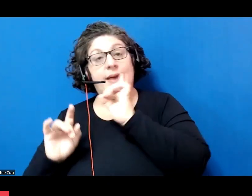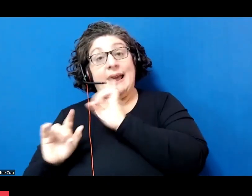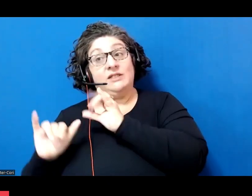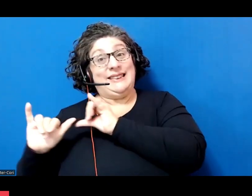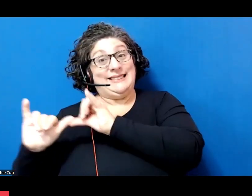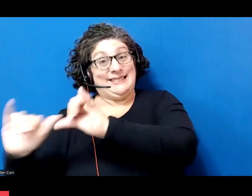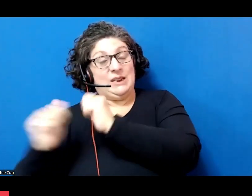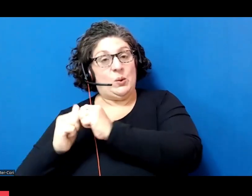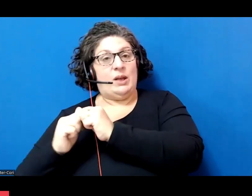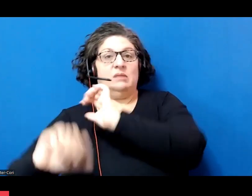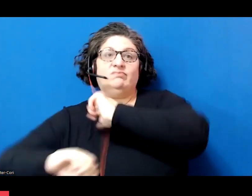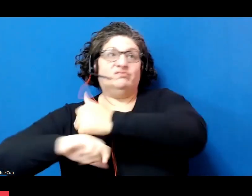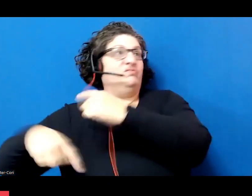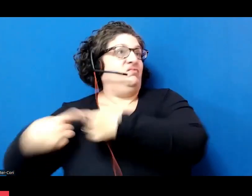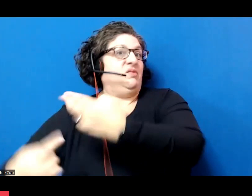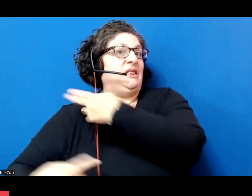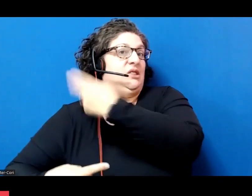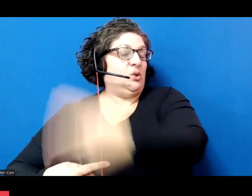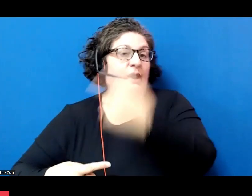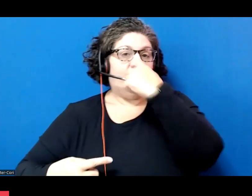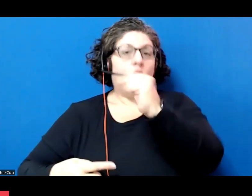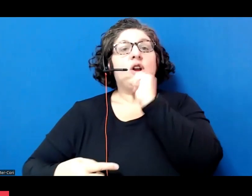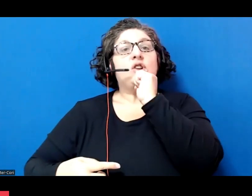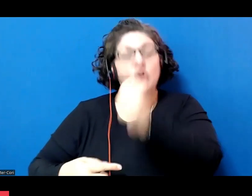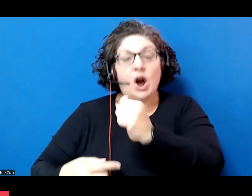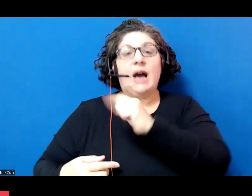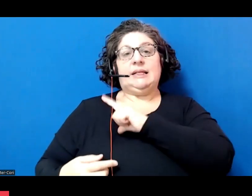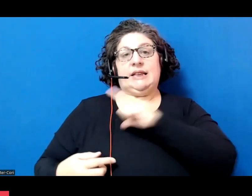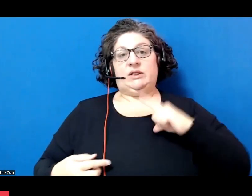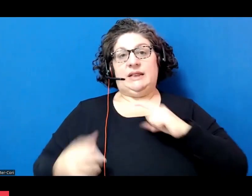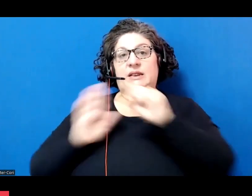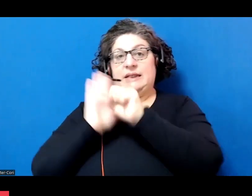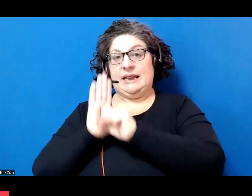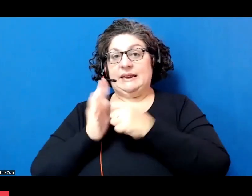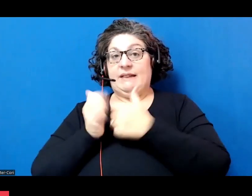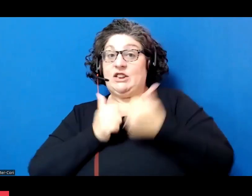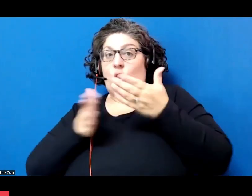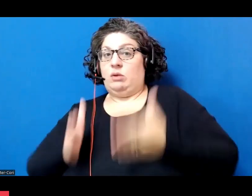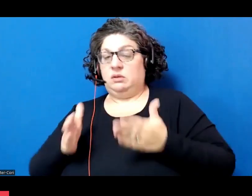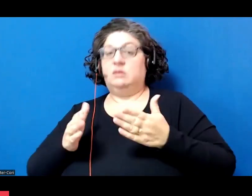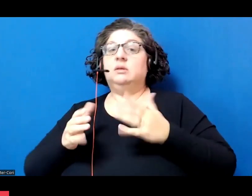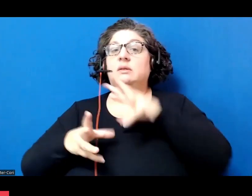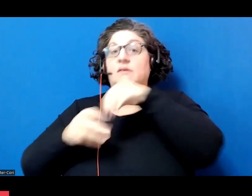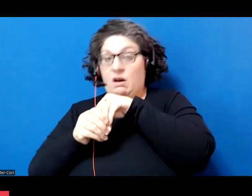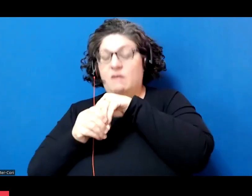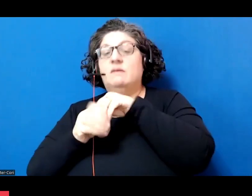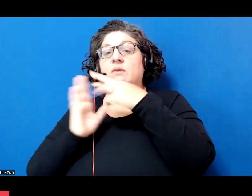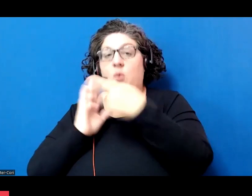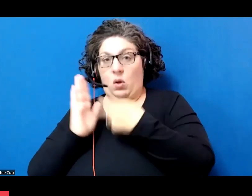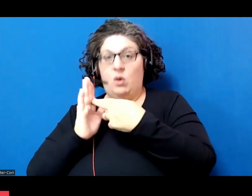long-standing history for non-legislative state officials to play a role in federal elections.